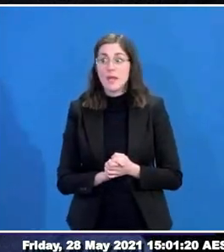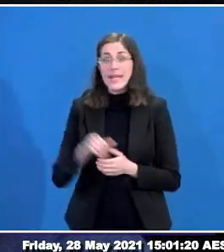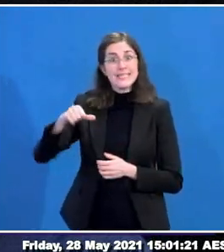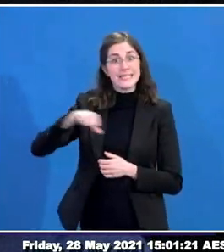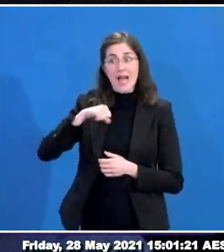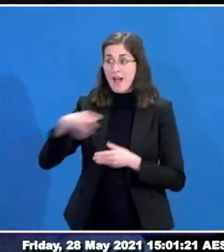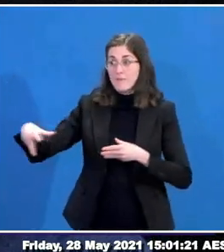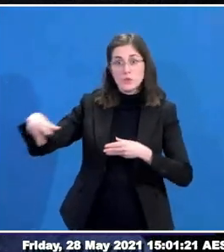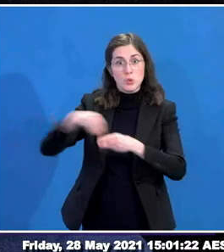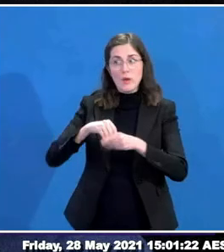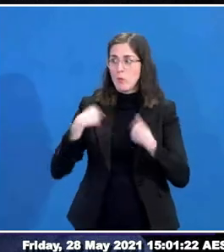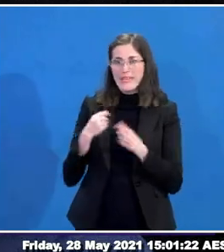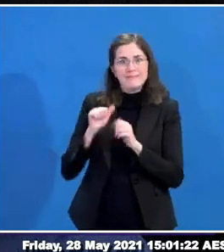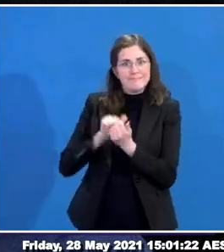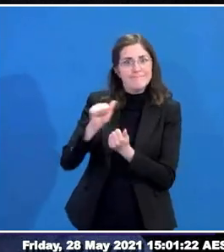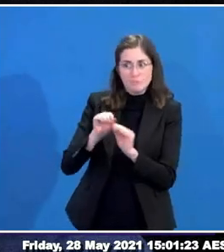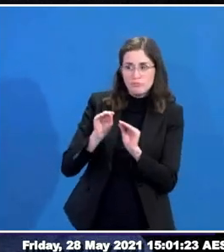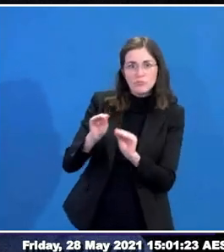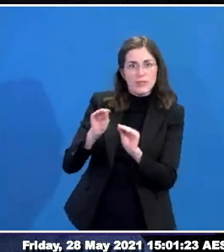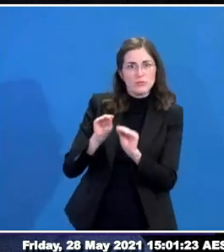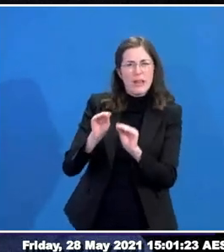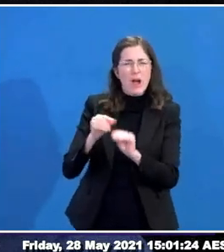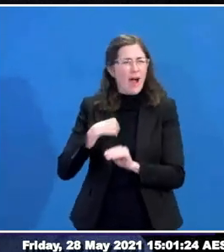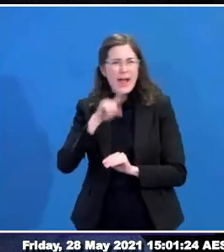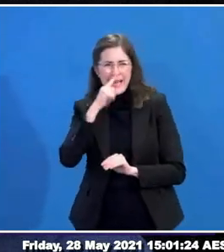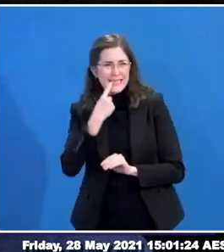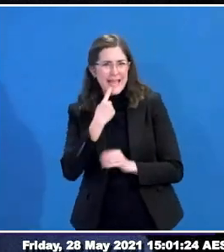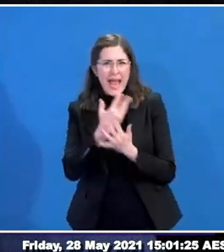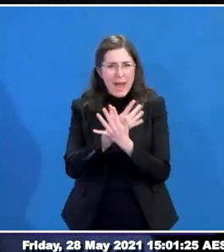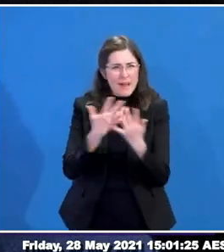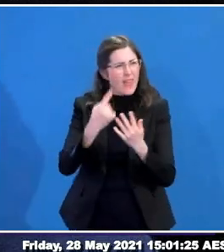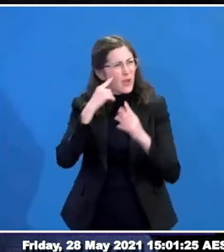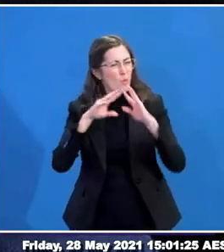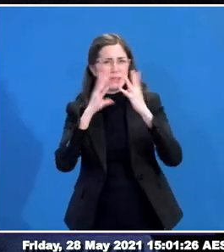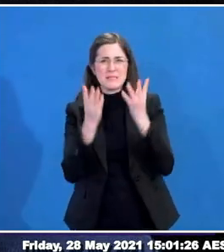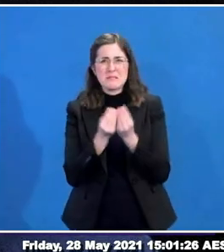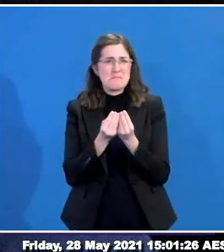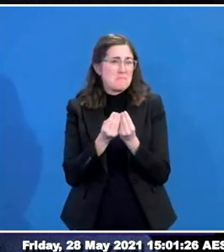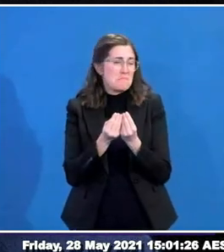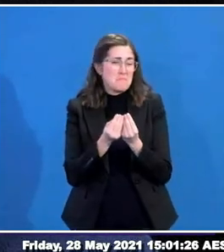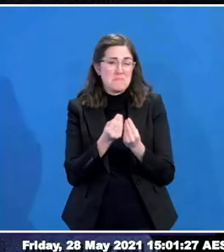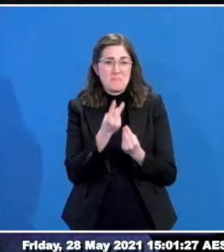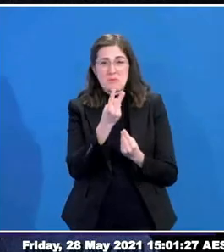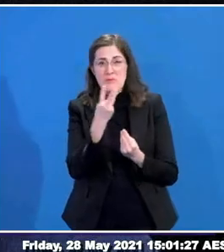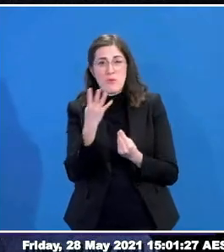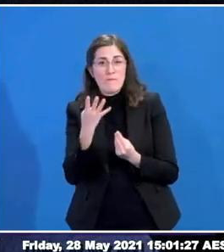I can't tell you exactly the number at the moment but there are several hundreds of auditors working for these 19 bodies.